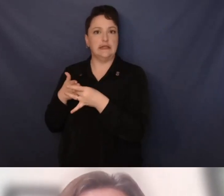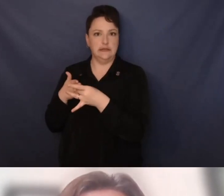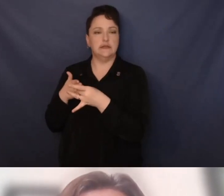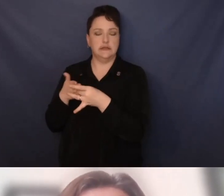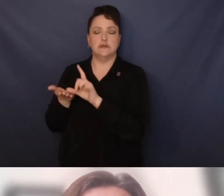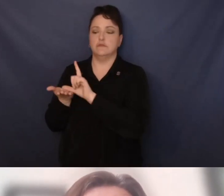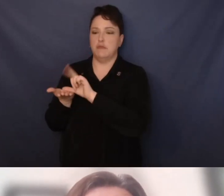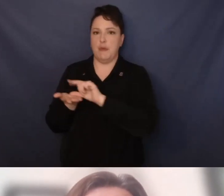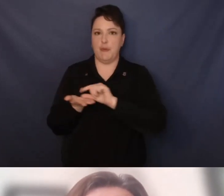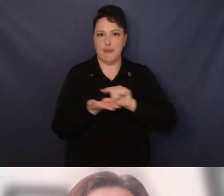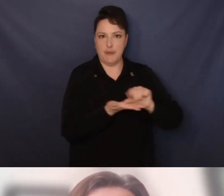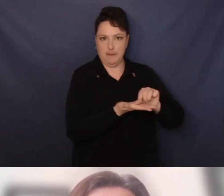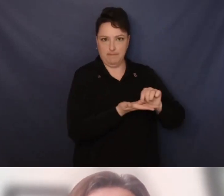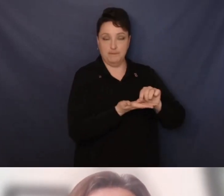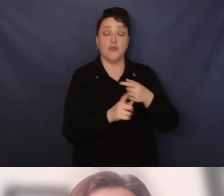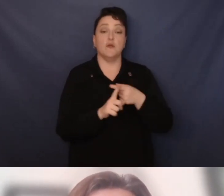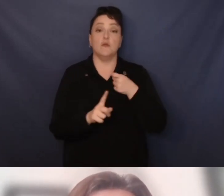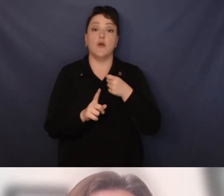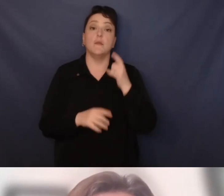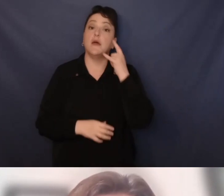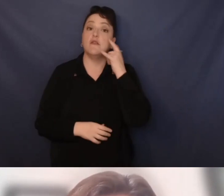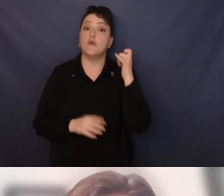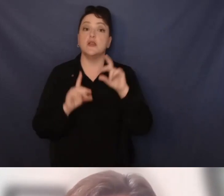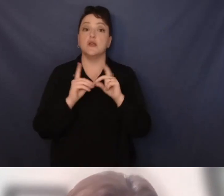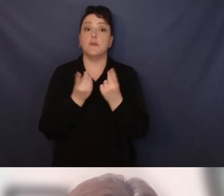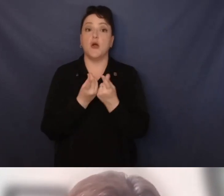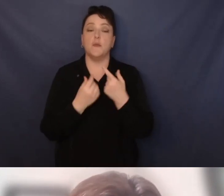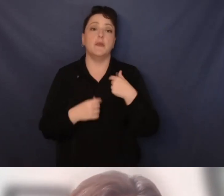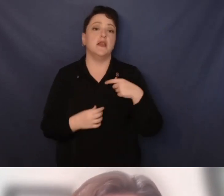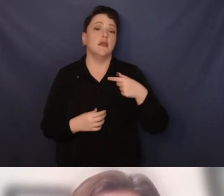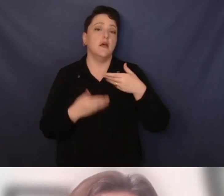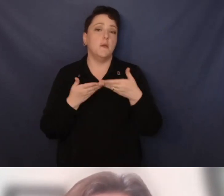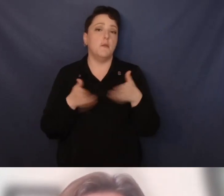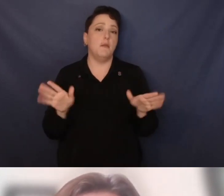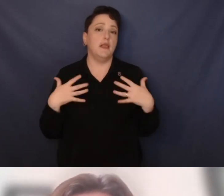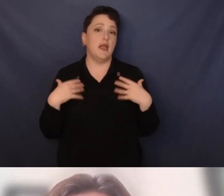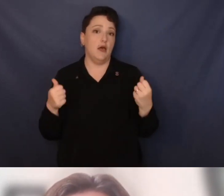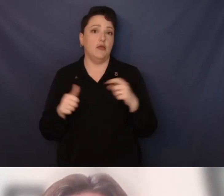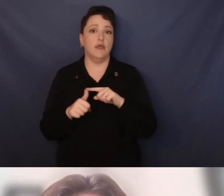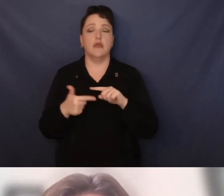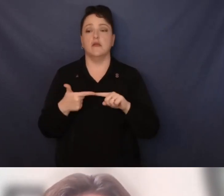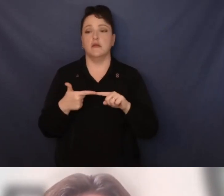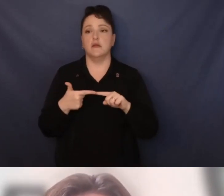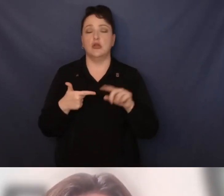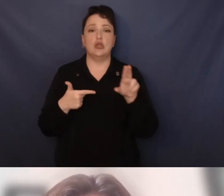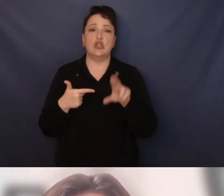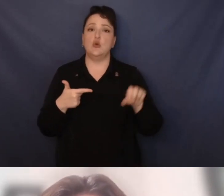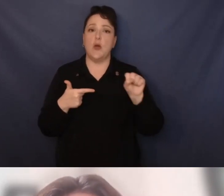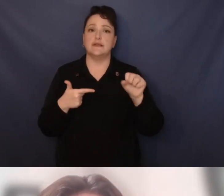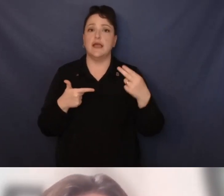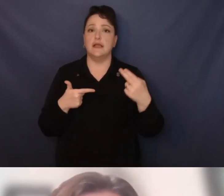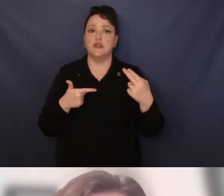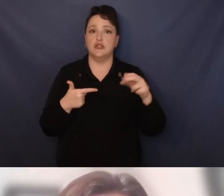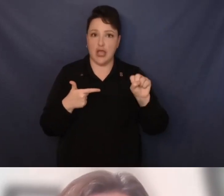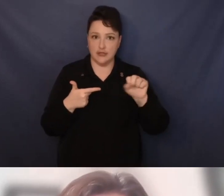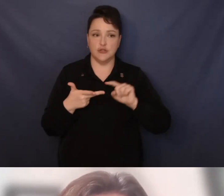Health through United States HHS, through other means. We did fact sheets. We finally got FDH.